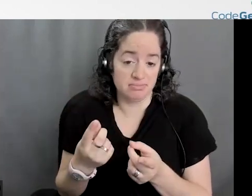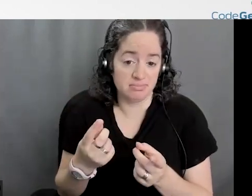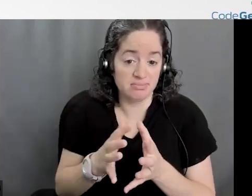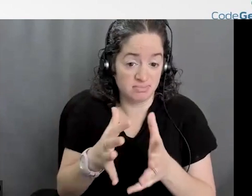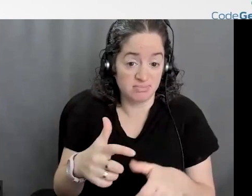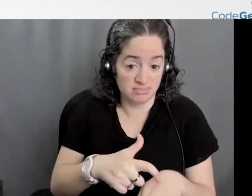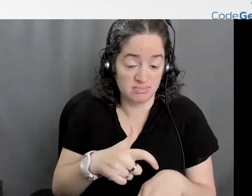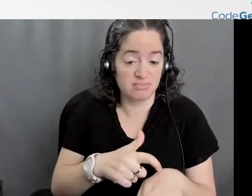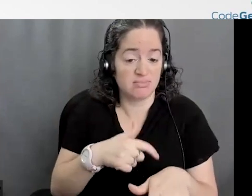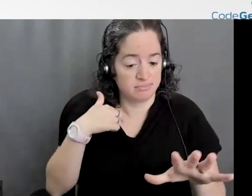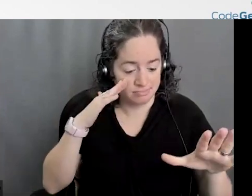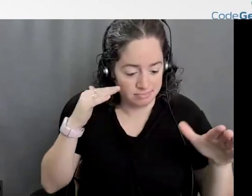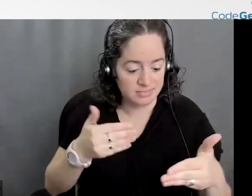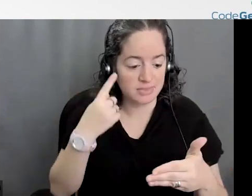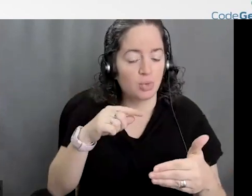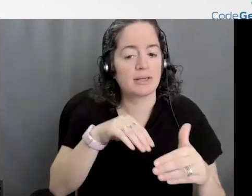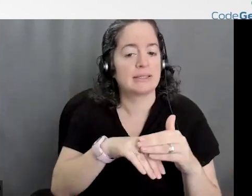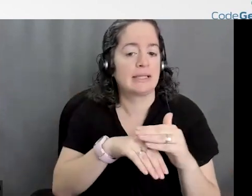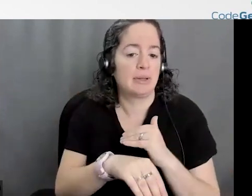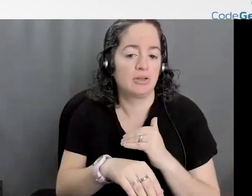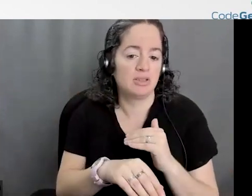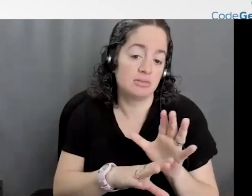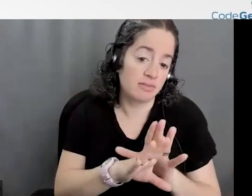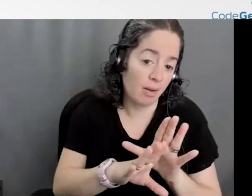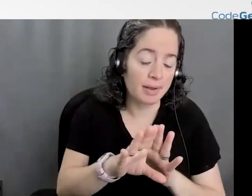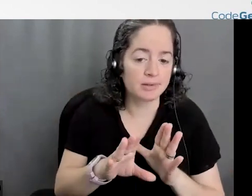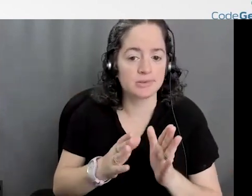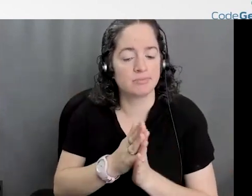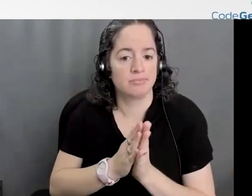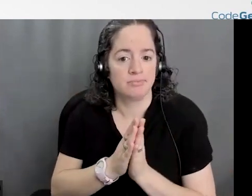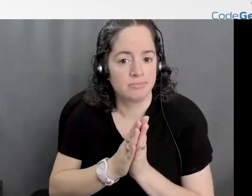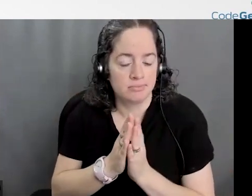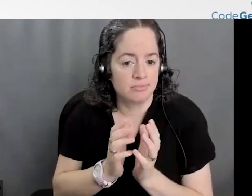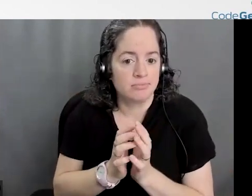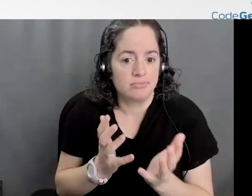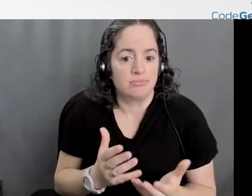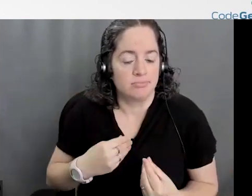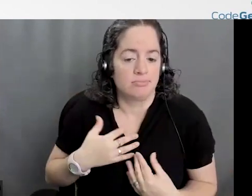I'm really, really passionate about the accessibility work that I get to do.